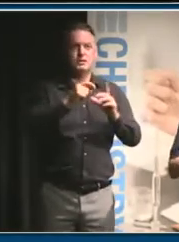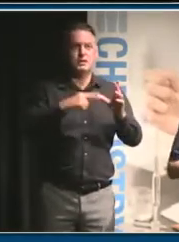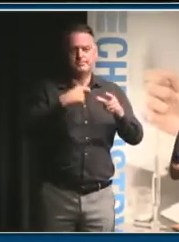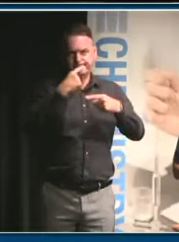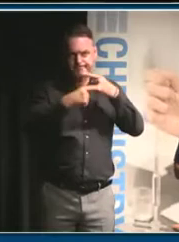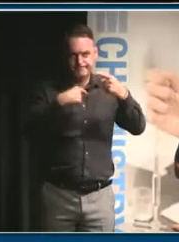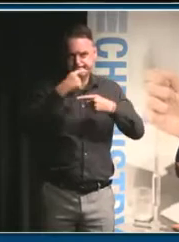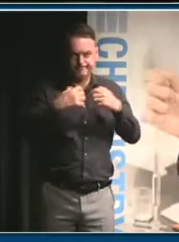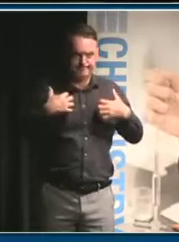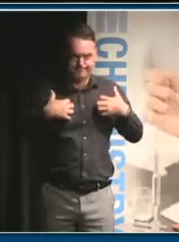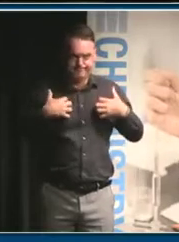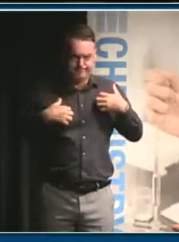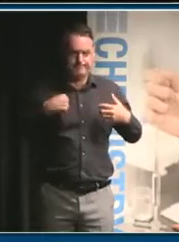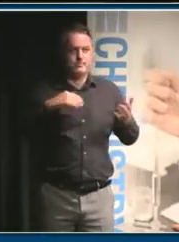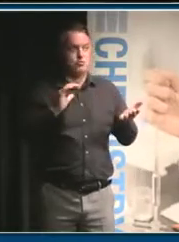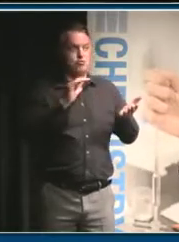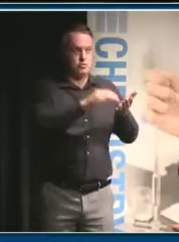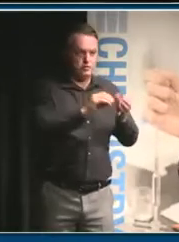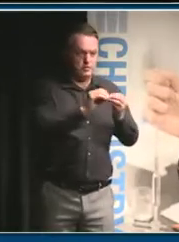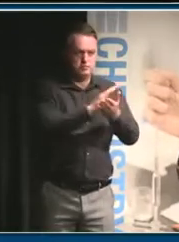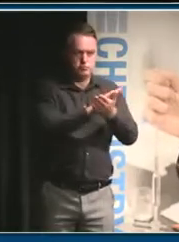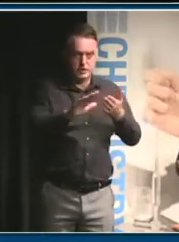So I meet the branch chief of the Office of Pollution Prevention and